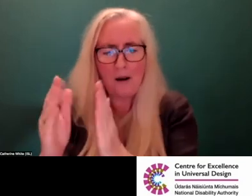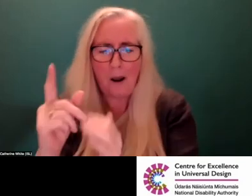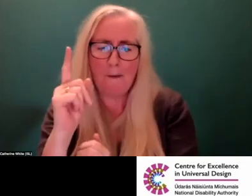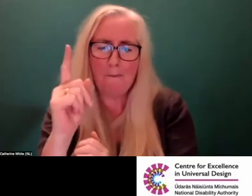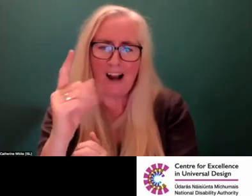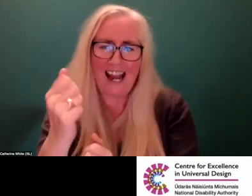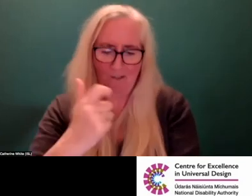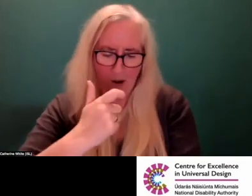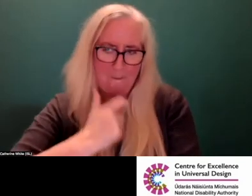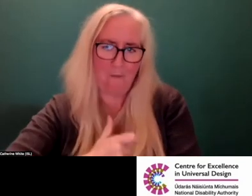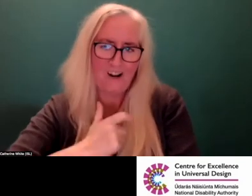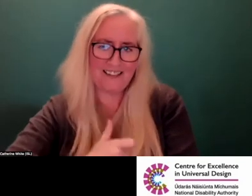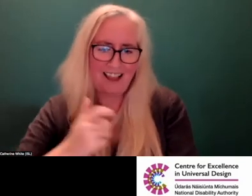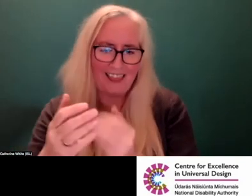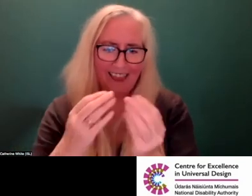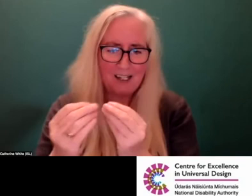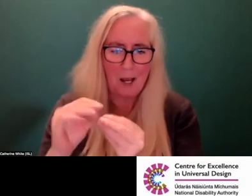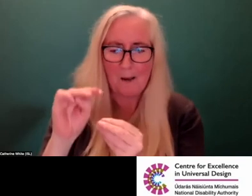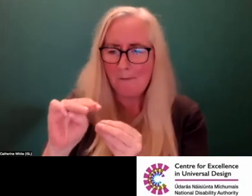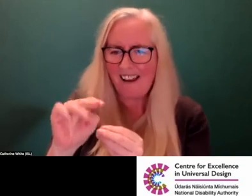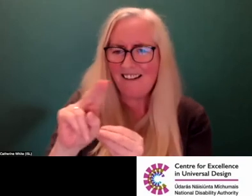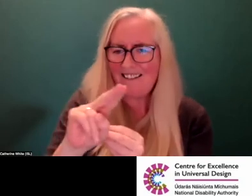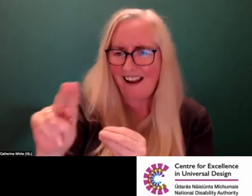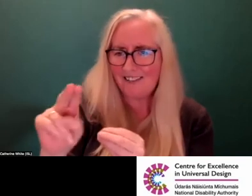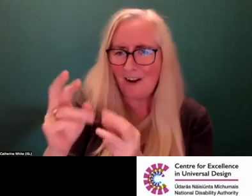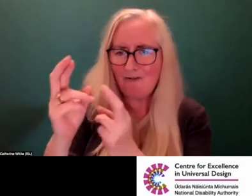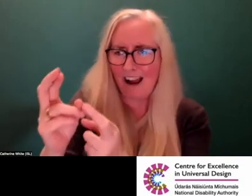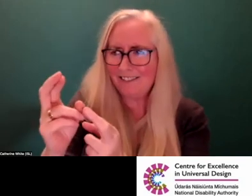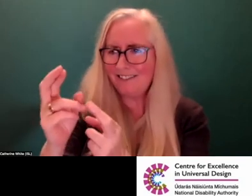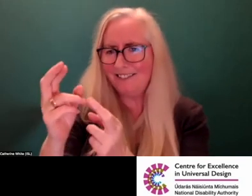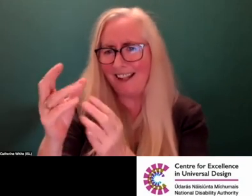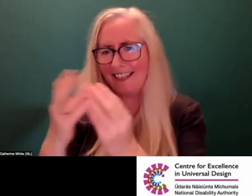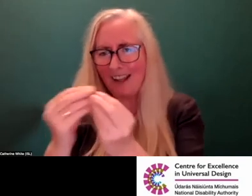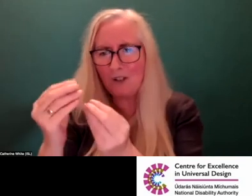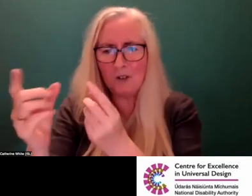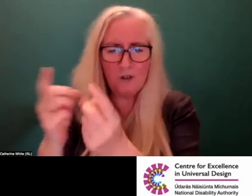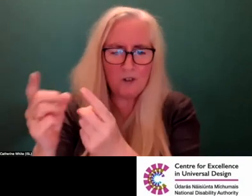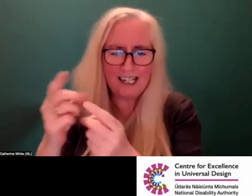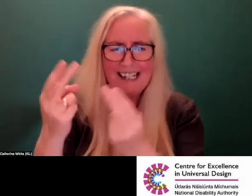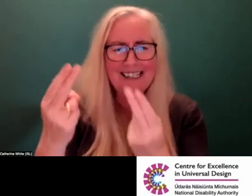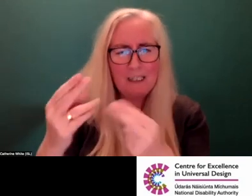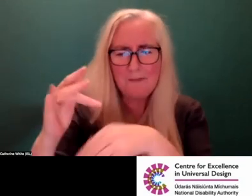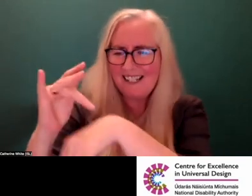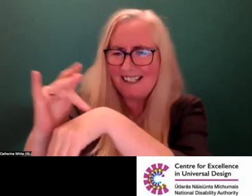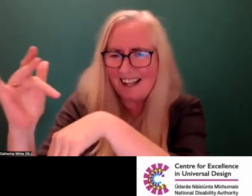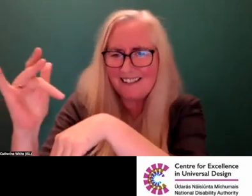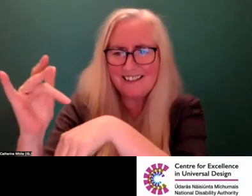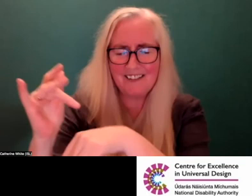there are personal things that may or may not be the right thing to do. And we have to be in tune and to be sensitive to it.